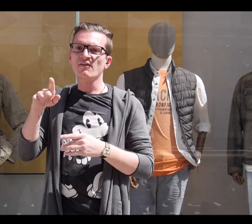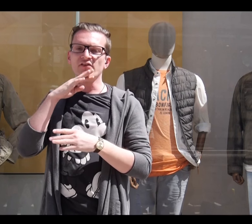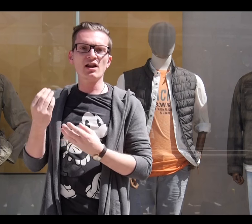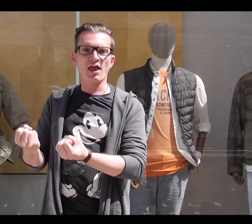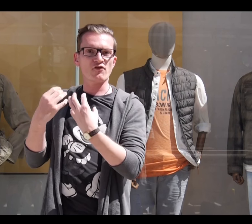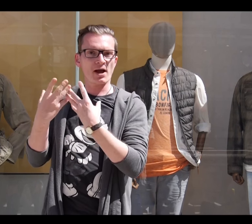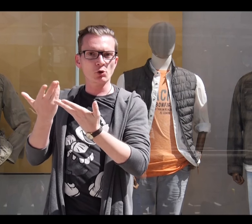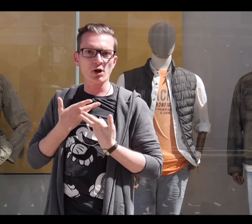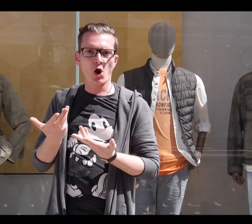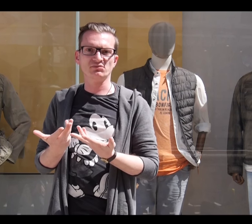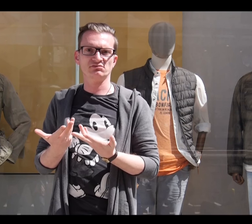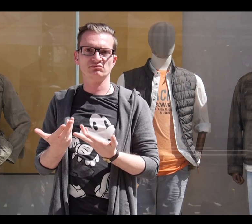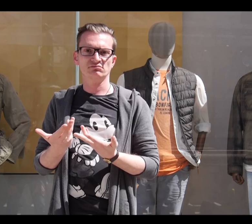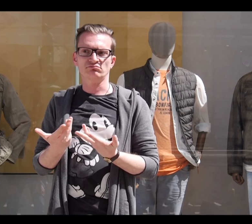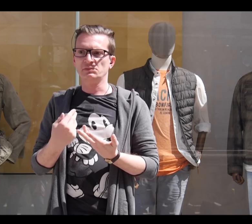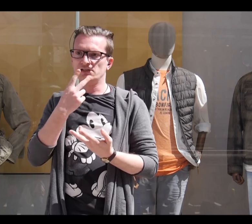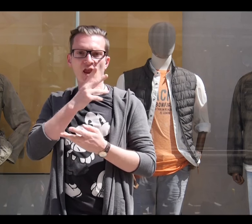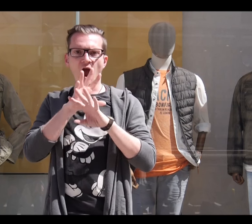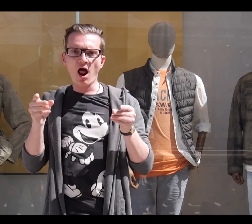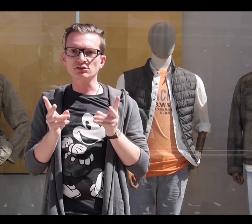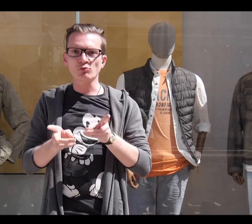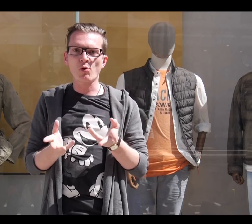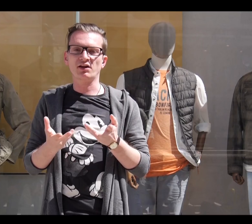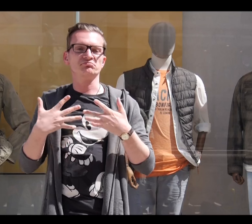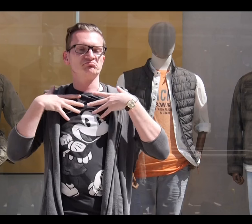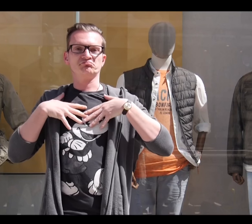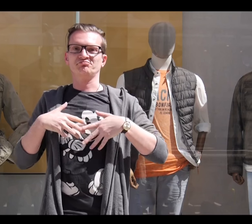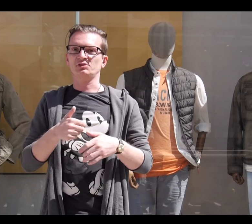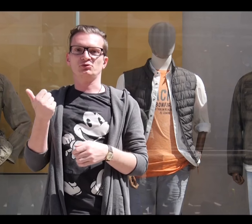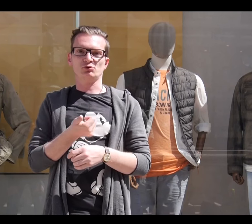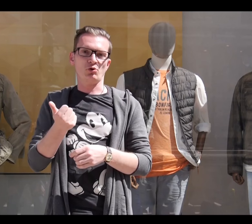I always got enough information, therefore our teamwork was perfect.